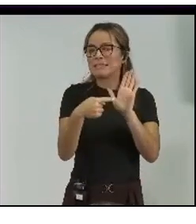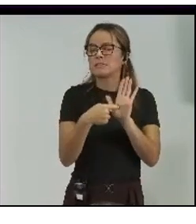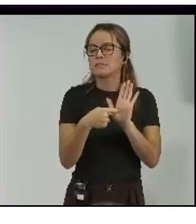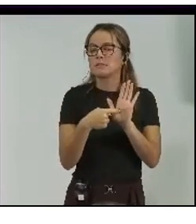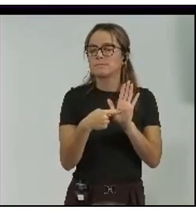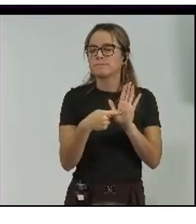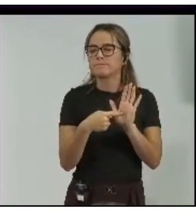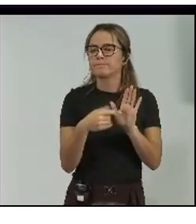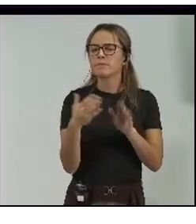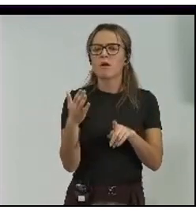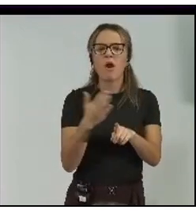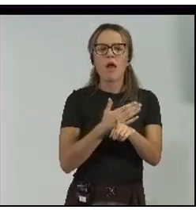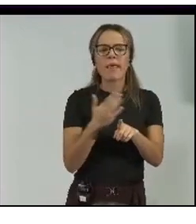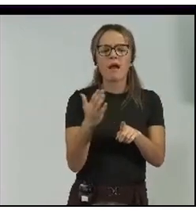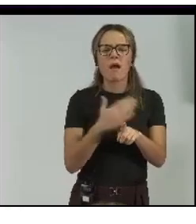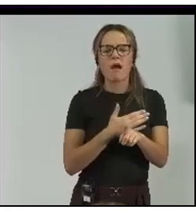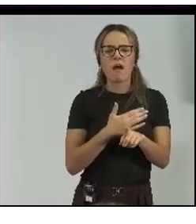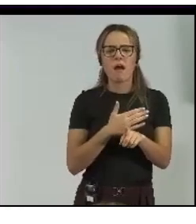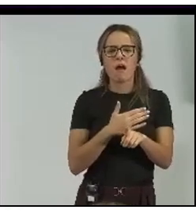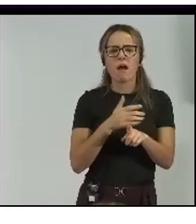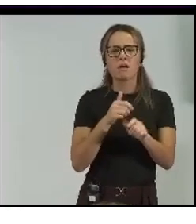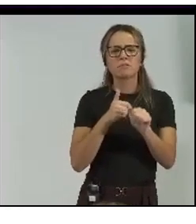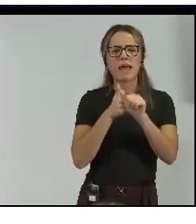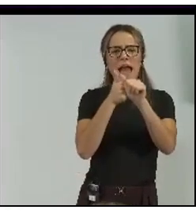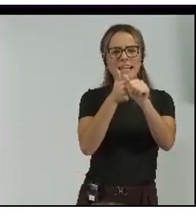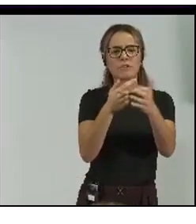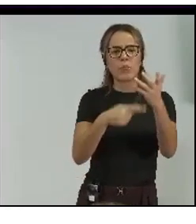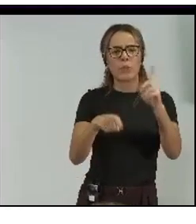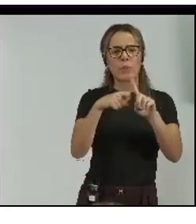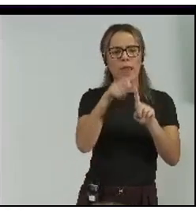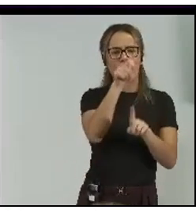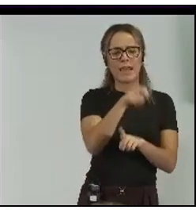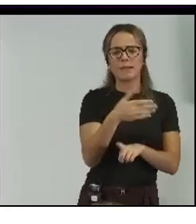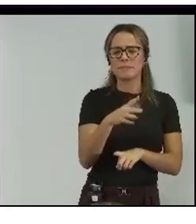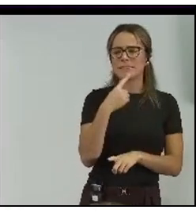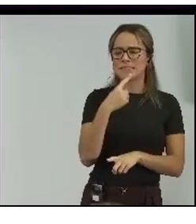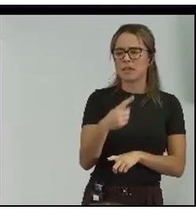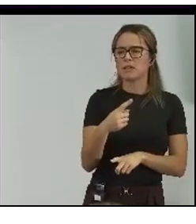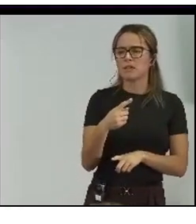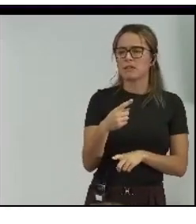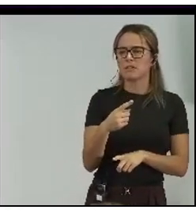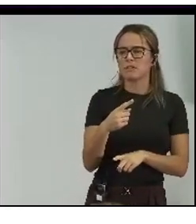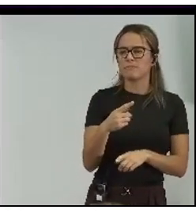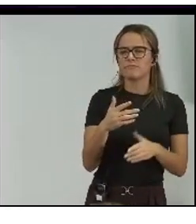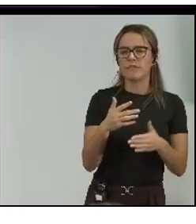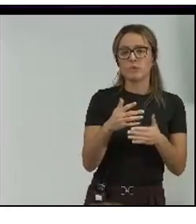spoke who was an advocate in the UK here said every dollar spent brings back $10.